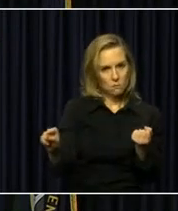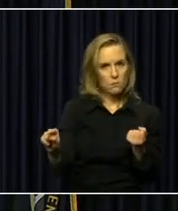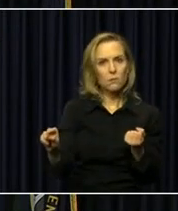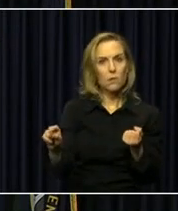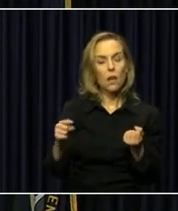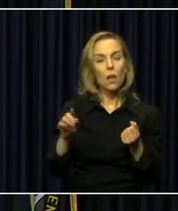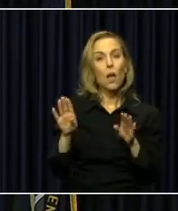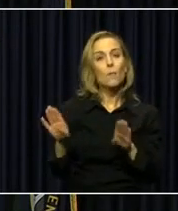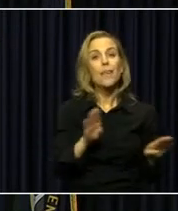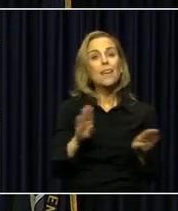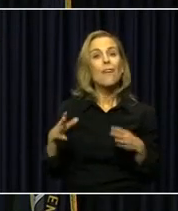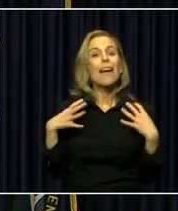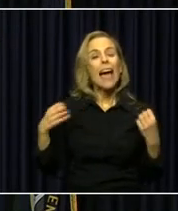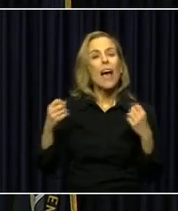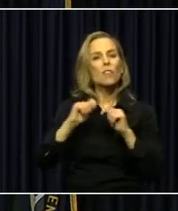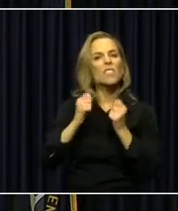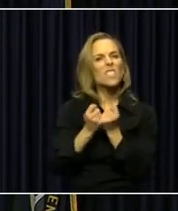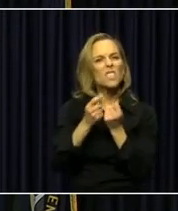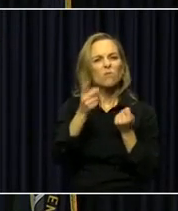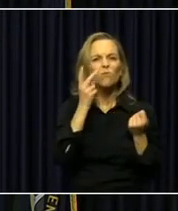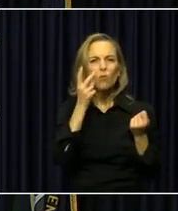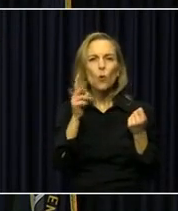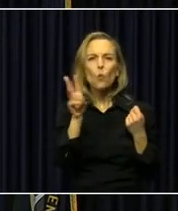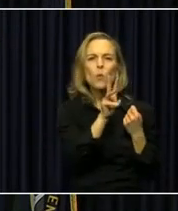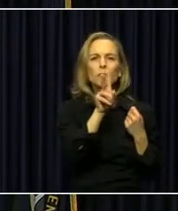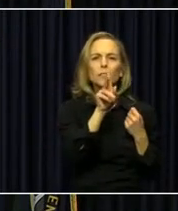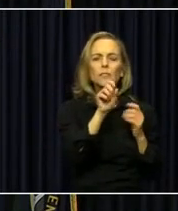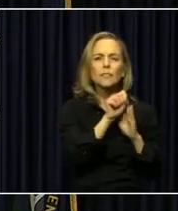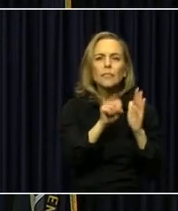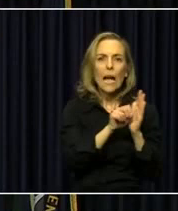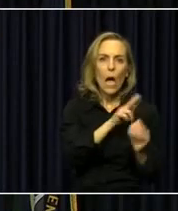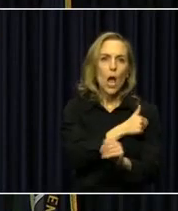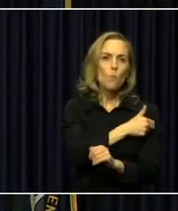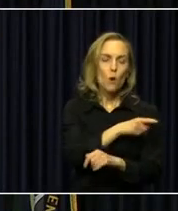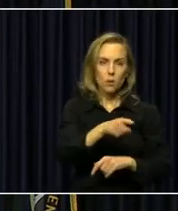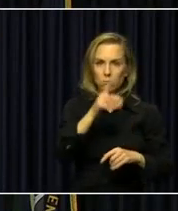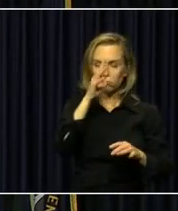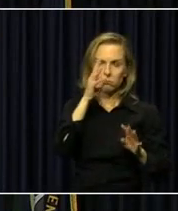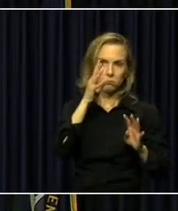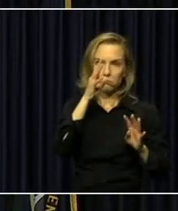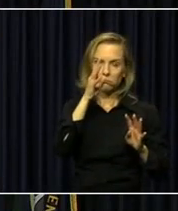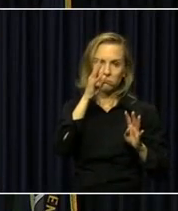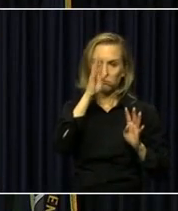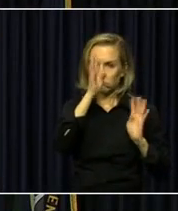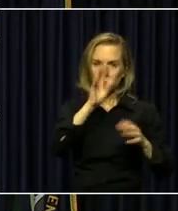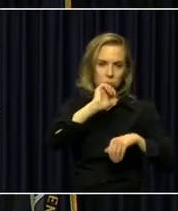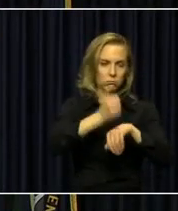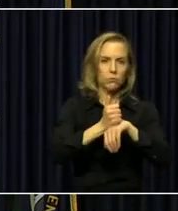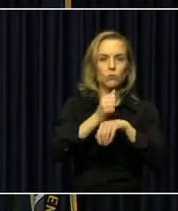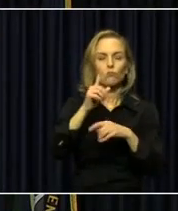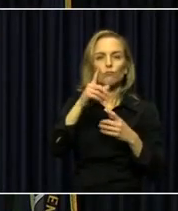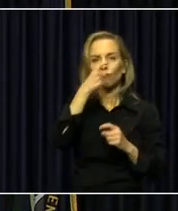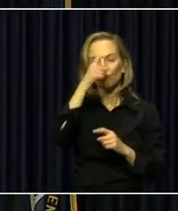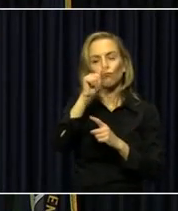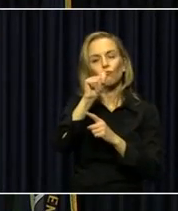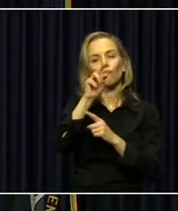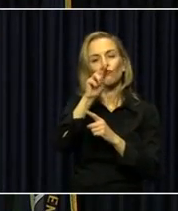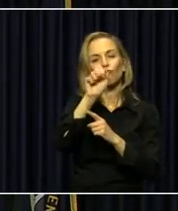FACILITIES WHEN THEY RUN INTO ISSUES, AND THEY'RE GOING TO DO THAT BASED ON GUIDANCE THAT THIS